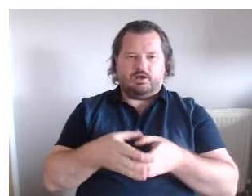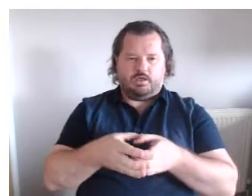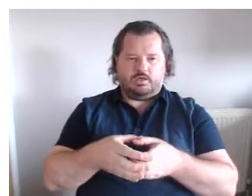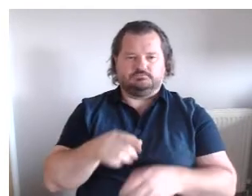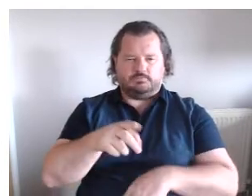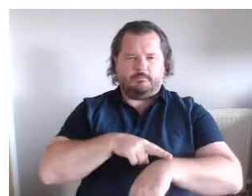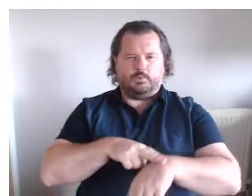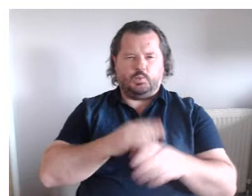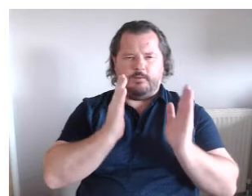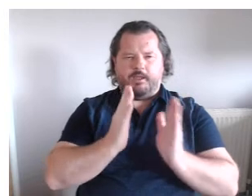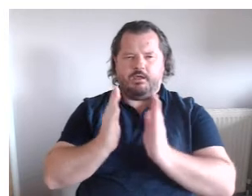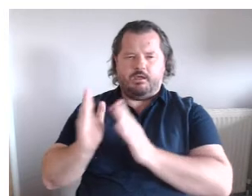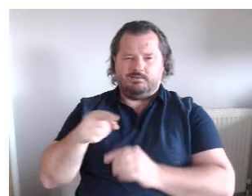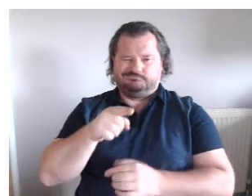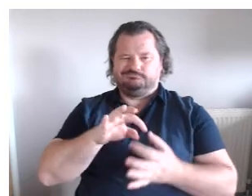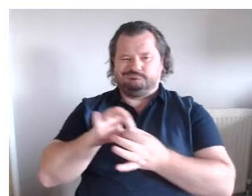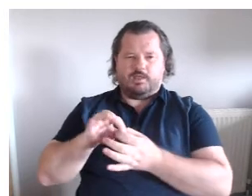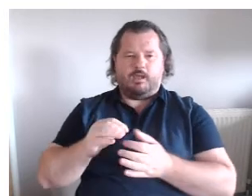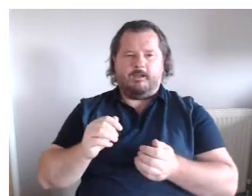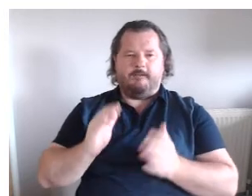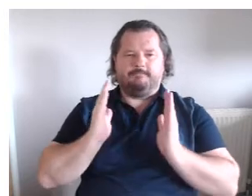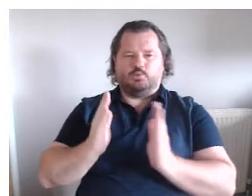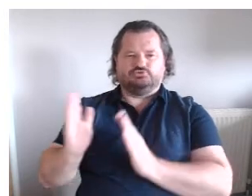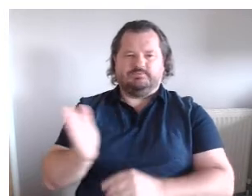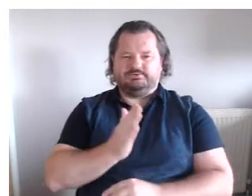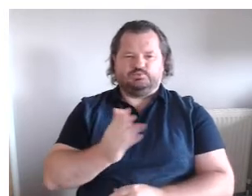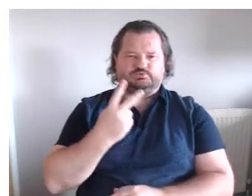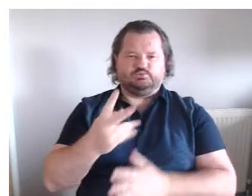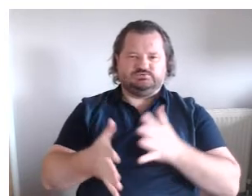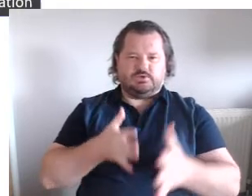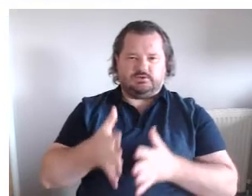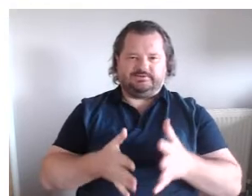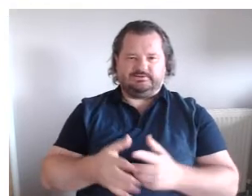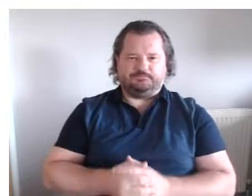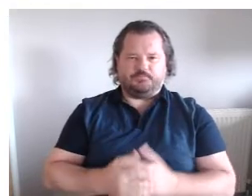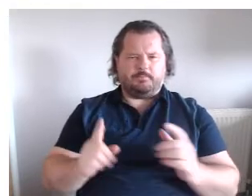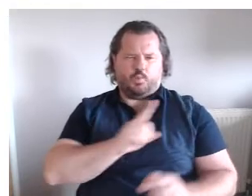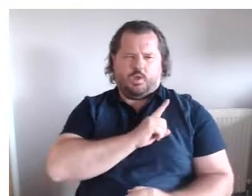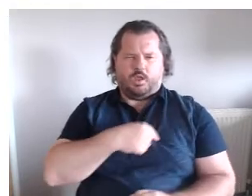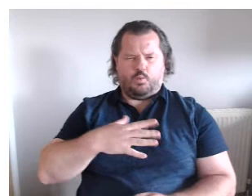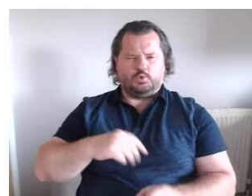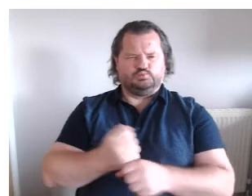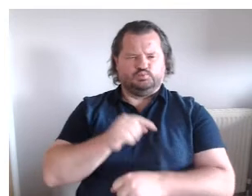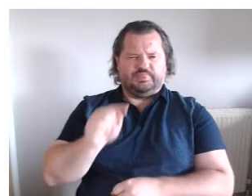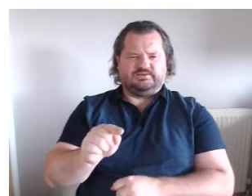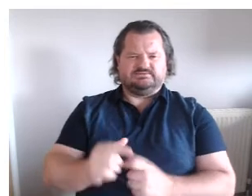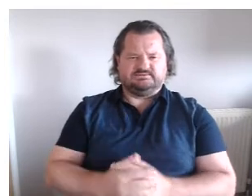Here the blue bars correspond to the boundaries between the signs. But why do we want to do this?